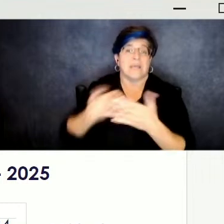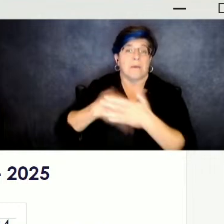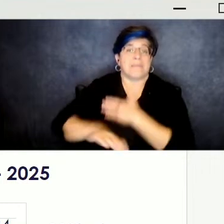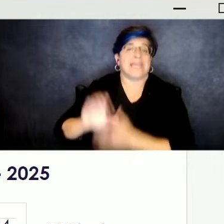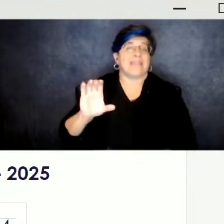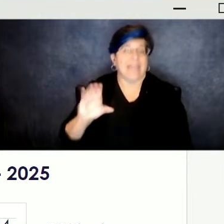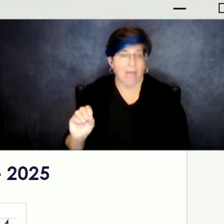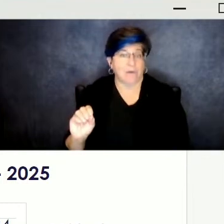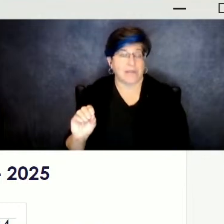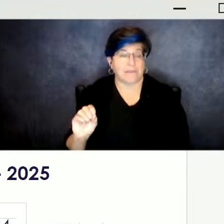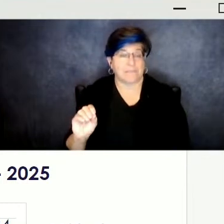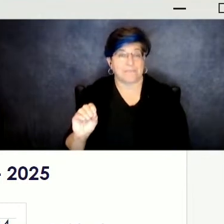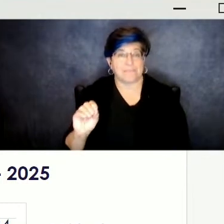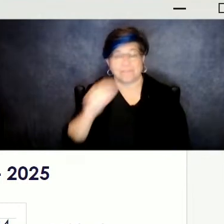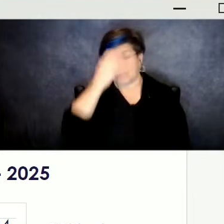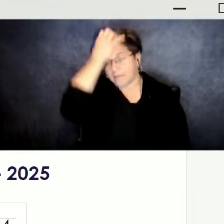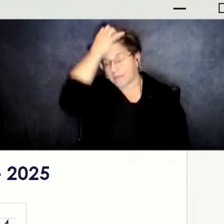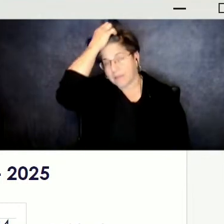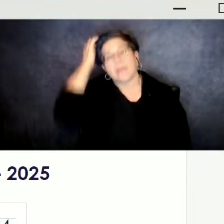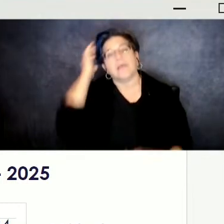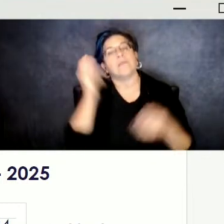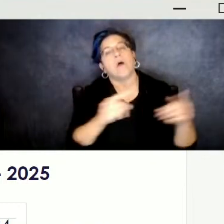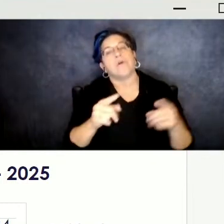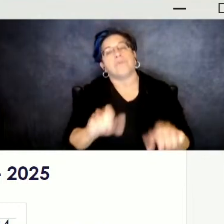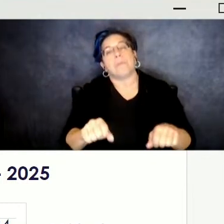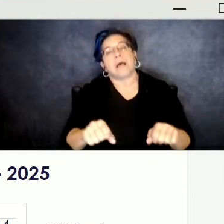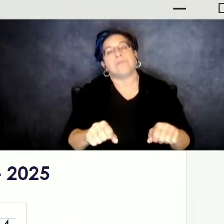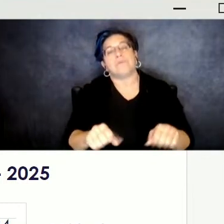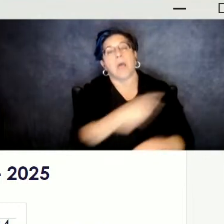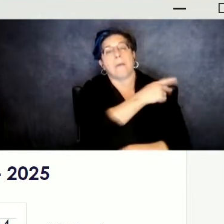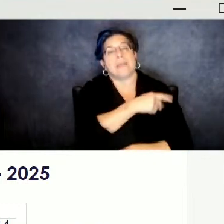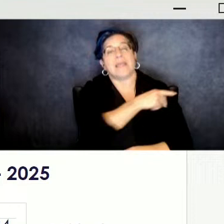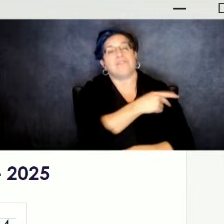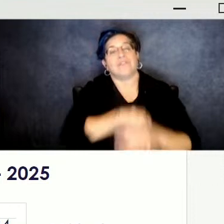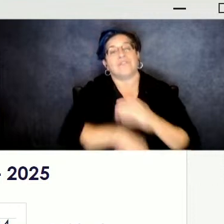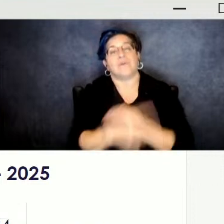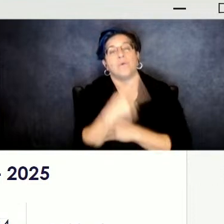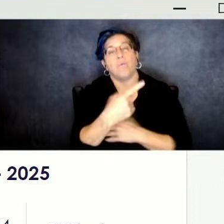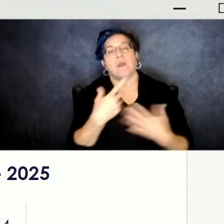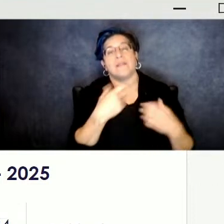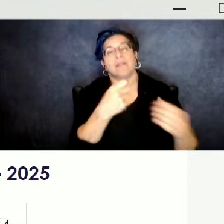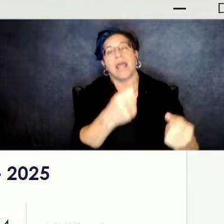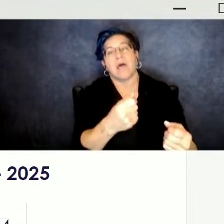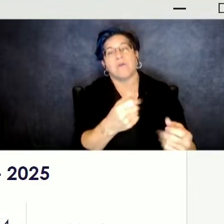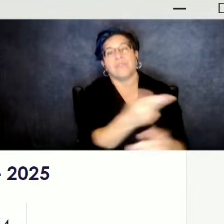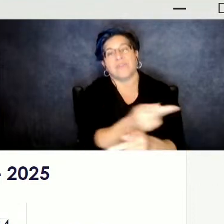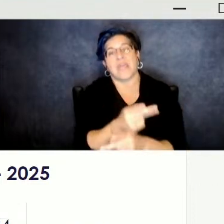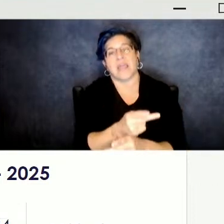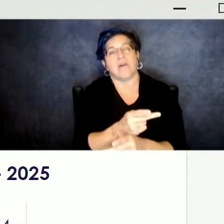WAS HERE VISITING. WE DO KNOW THAT WE'VE HAD SOME IN THE COUNTY.